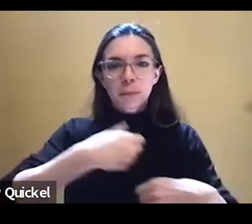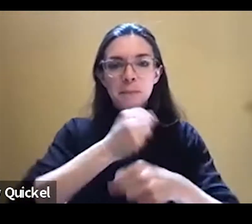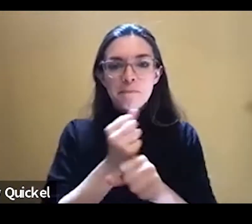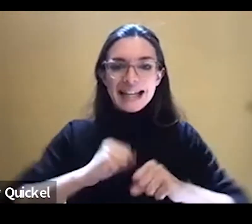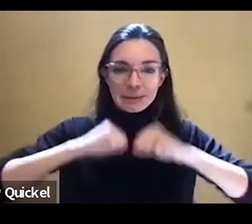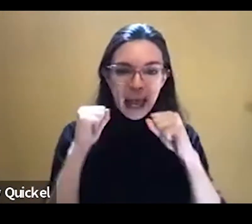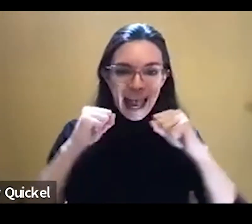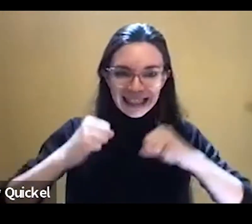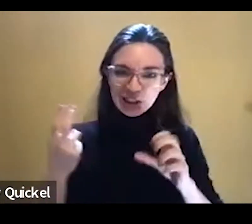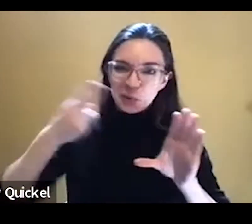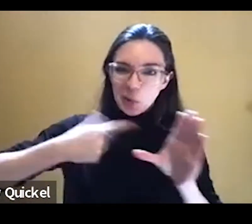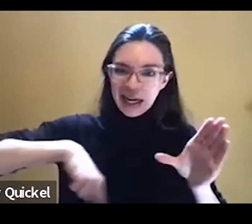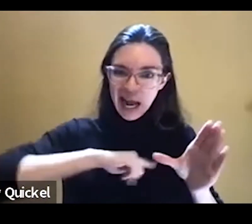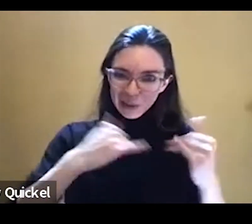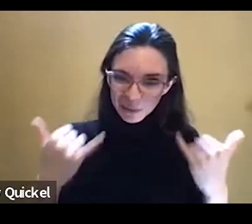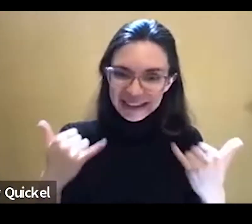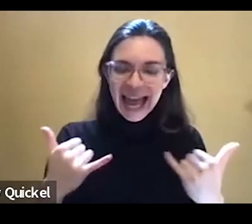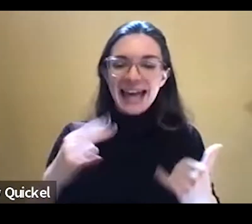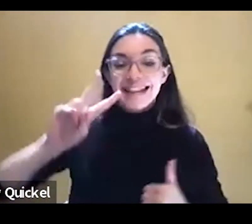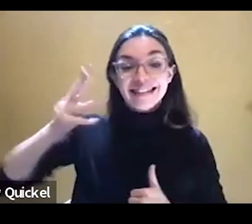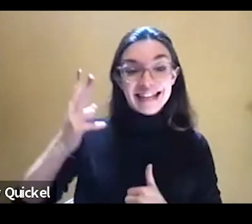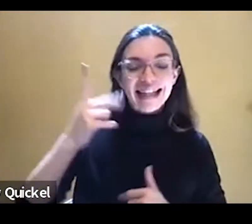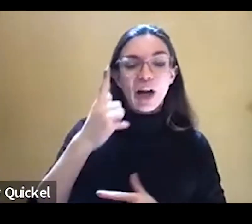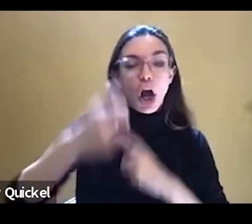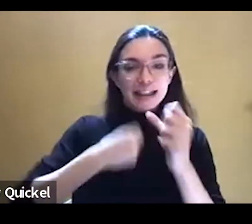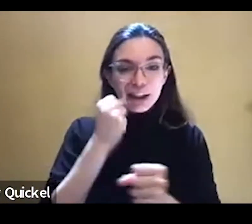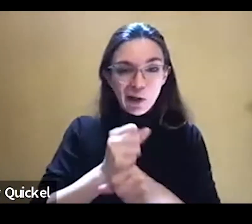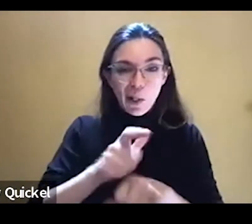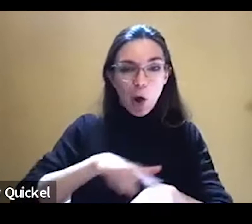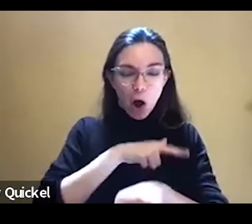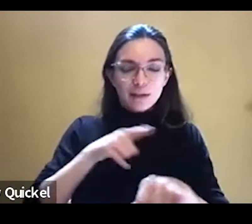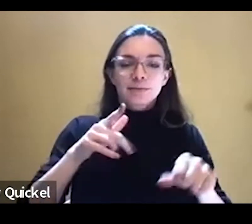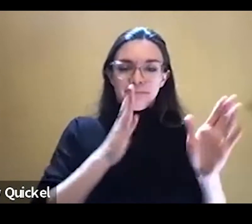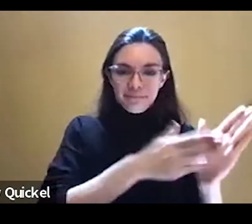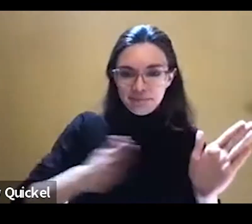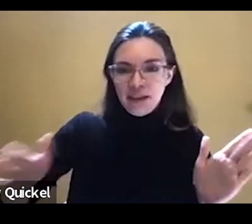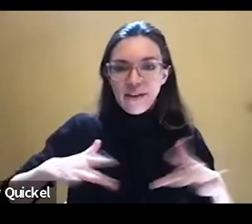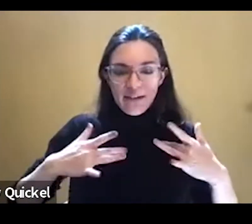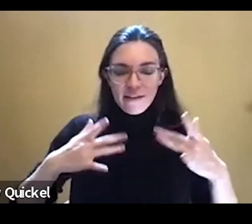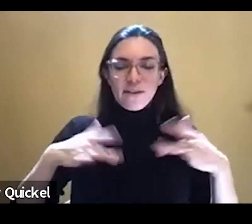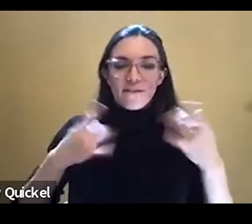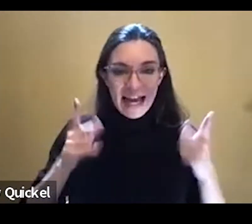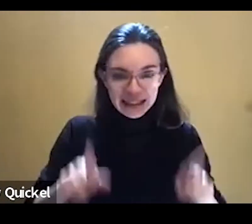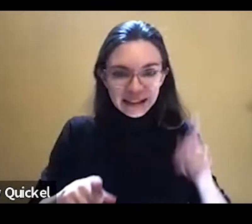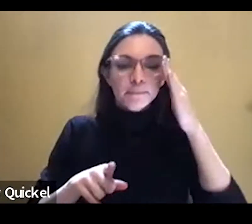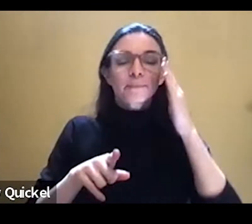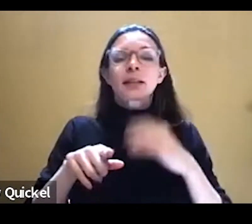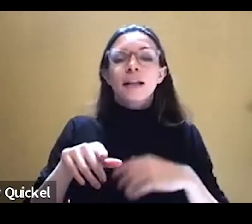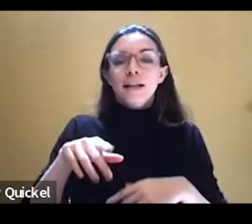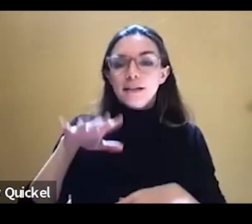space to join us for this, the second in our year-long series of events observing the 50th anniversary of Geraldo Rivera's